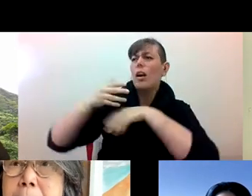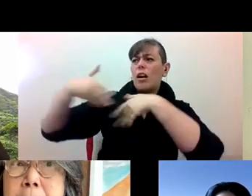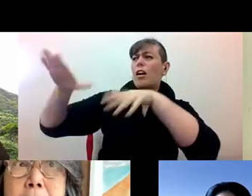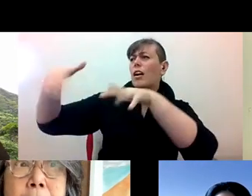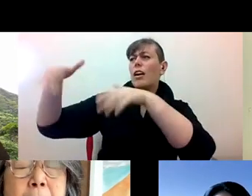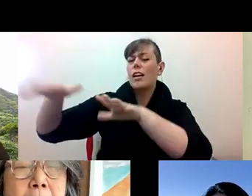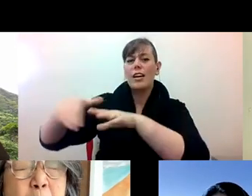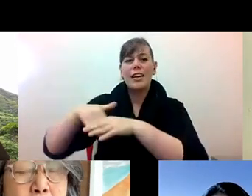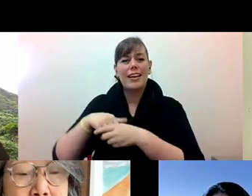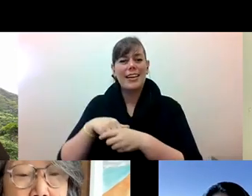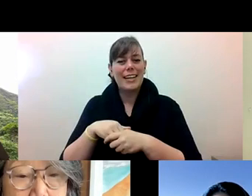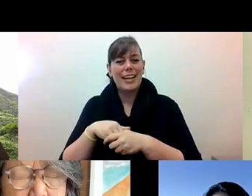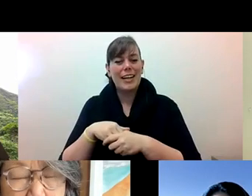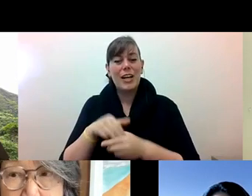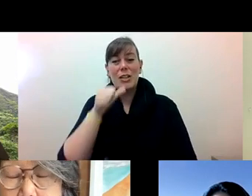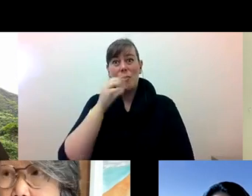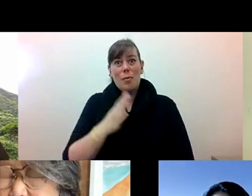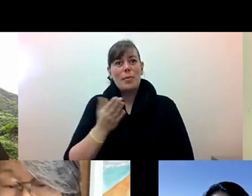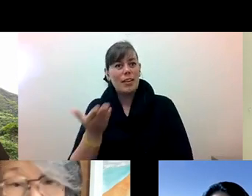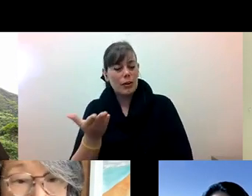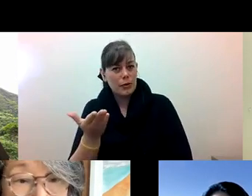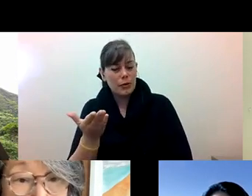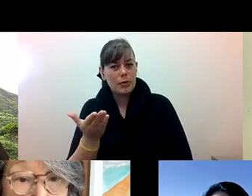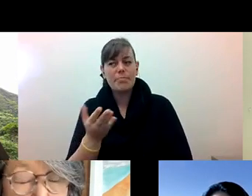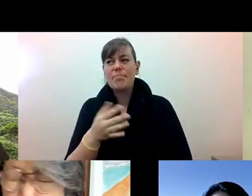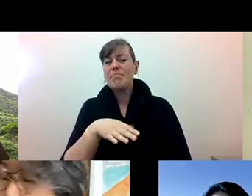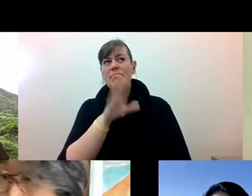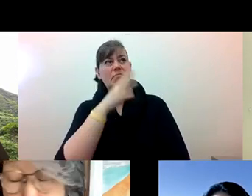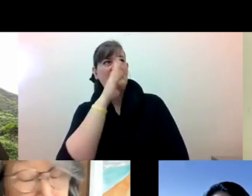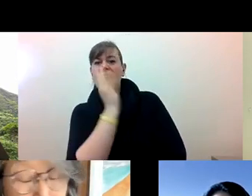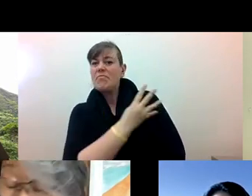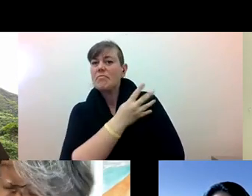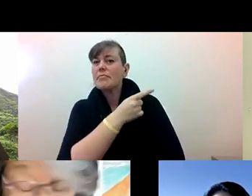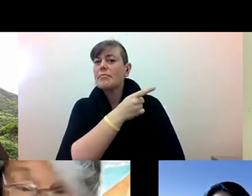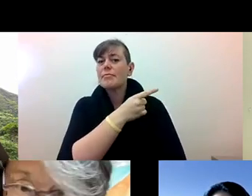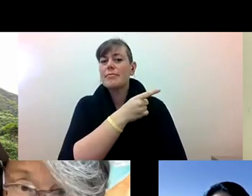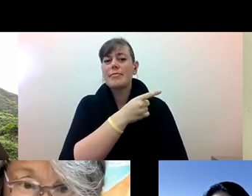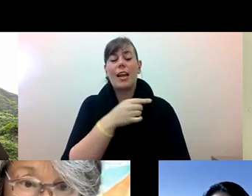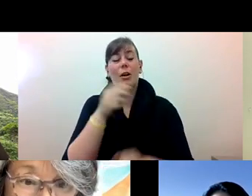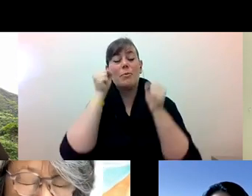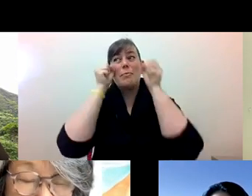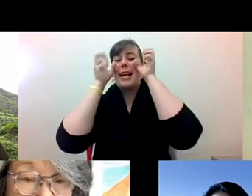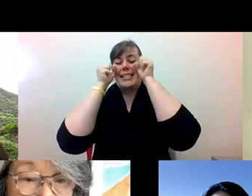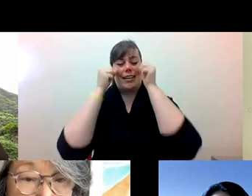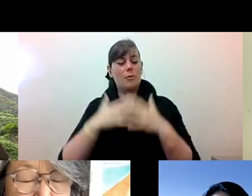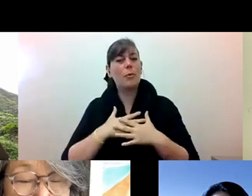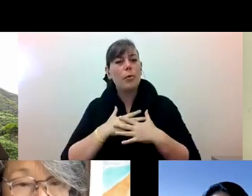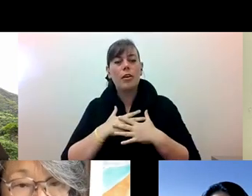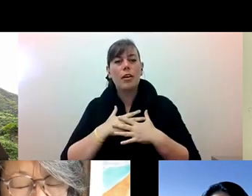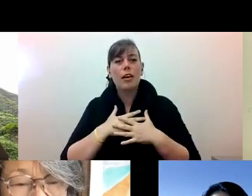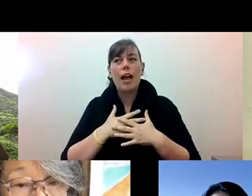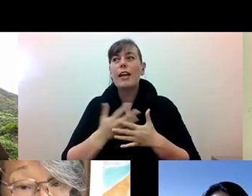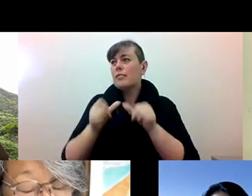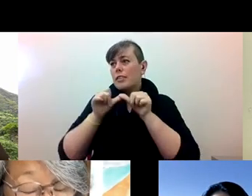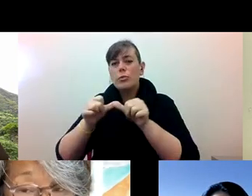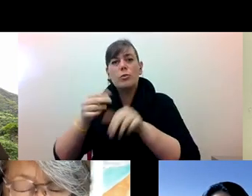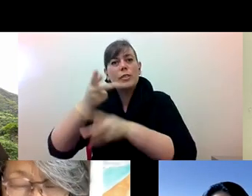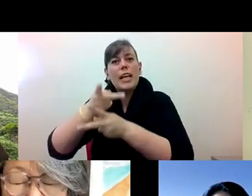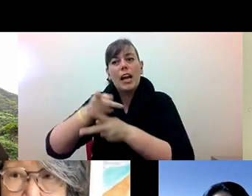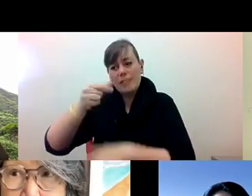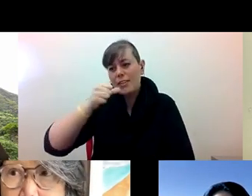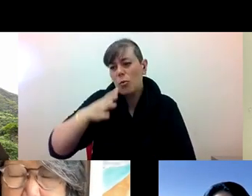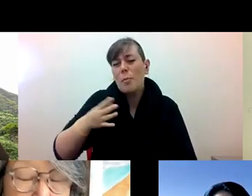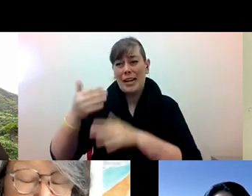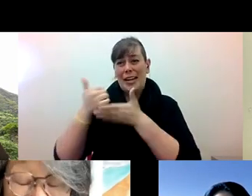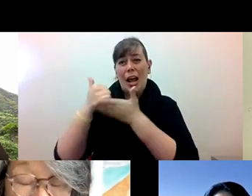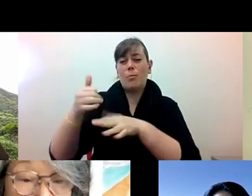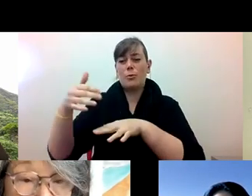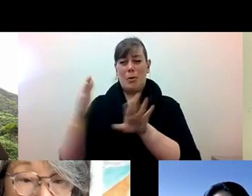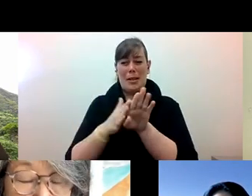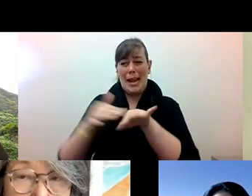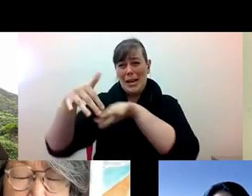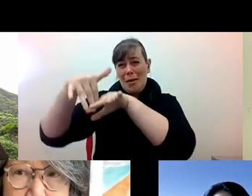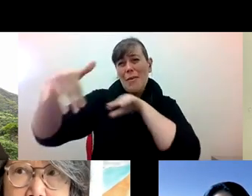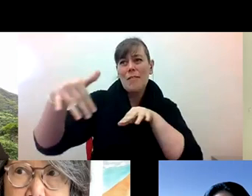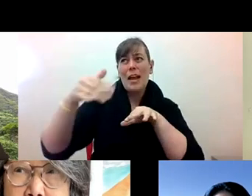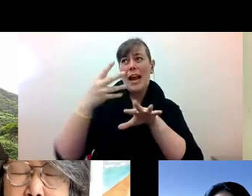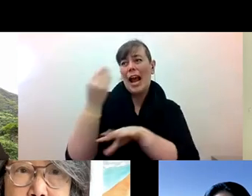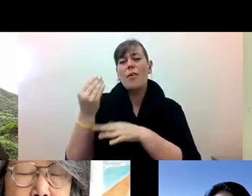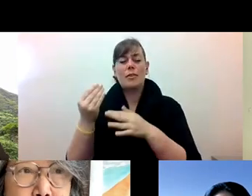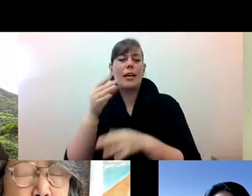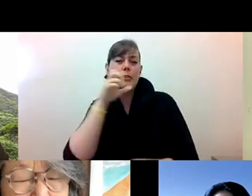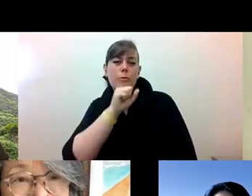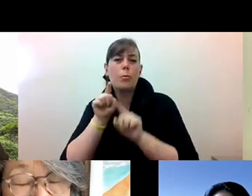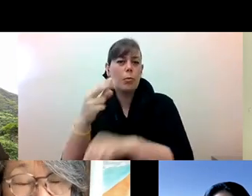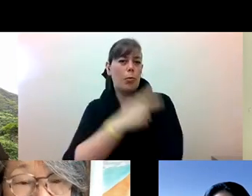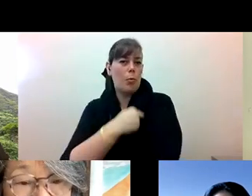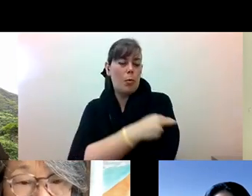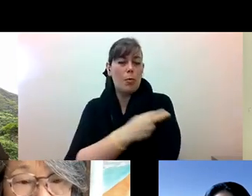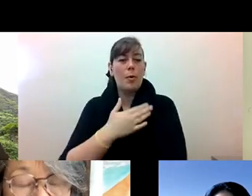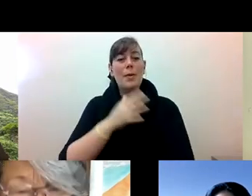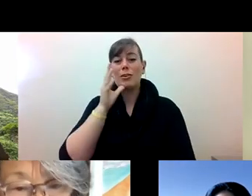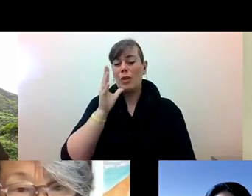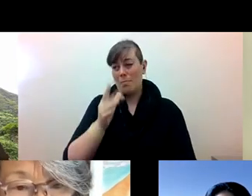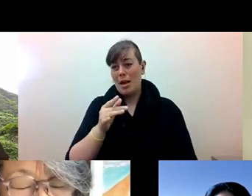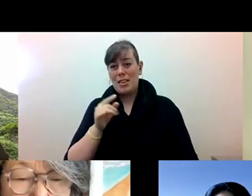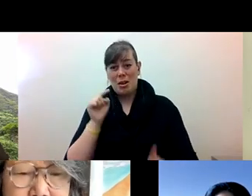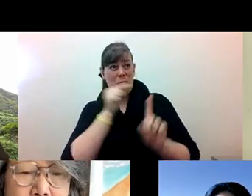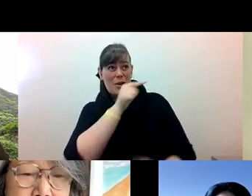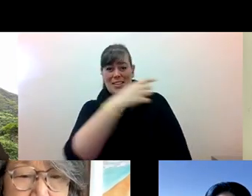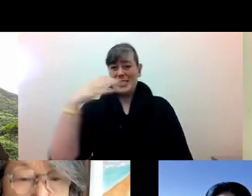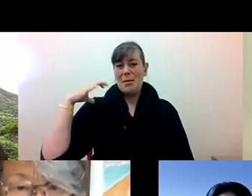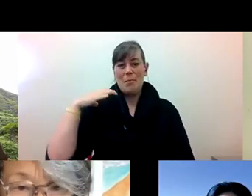pam tau lee: And the women ignored him, which was really amazing, and they continued to care for the woman and took her away, probably to the hospital, but my grandmother pointed to him and said, did you see that, in Chinese. Again,